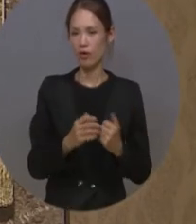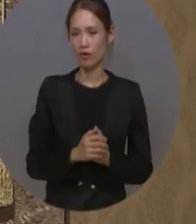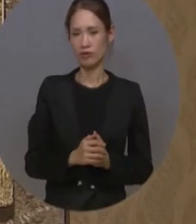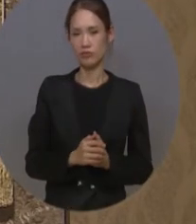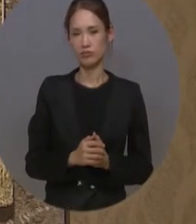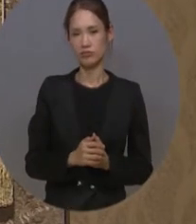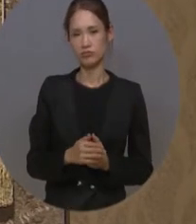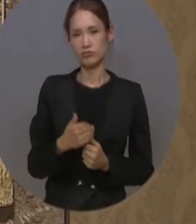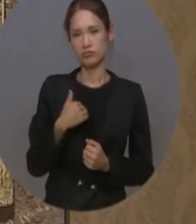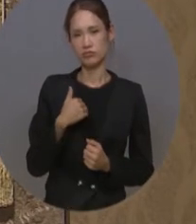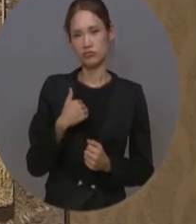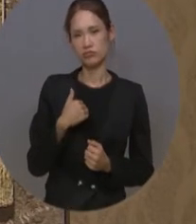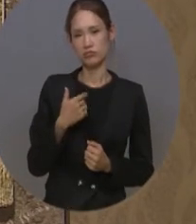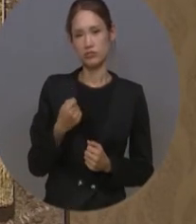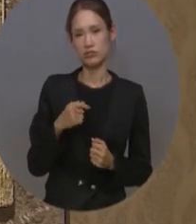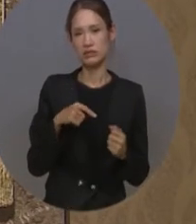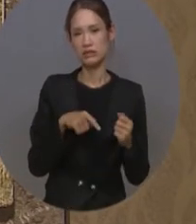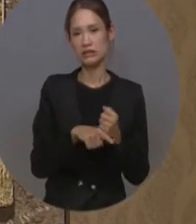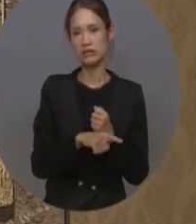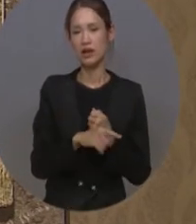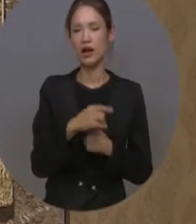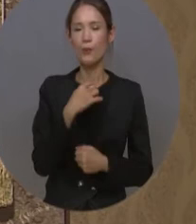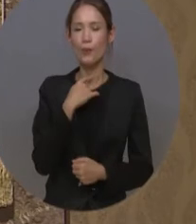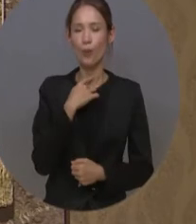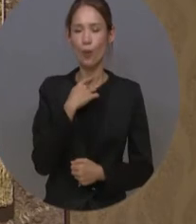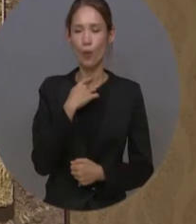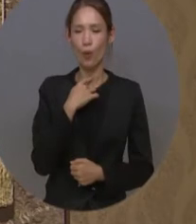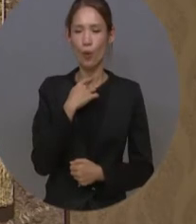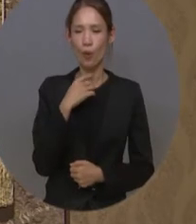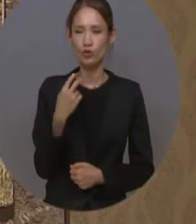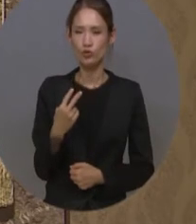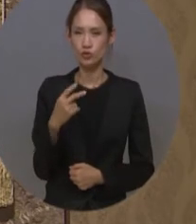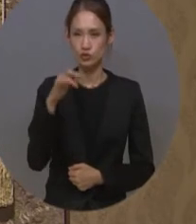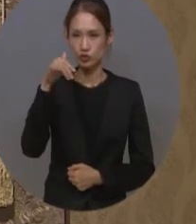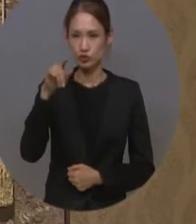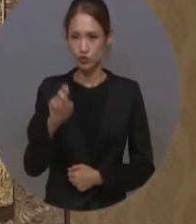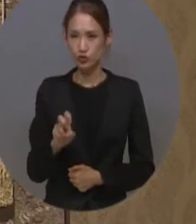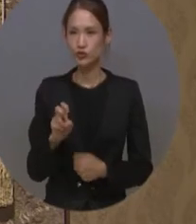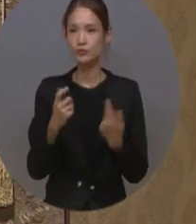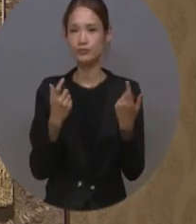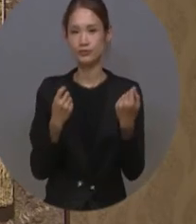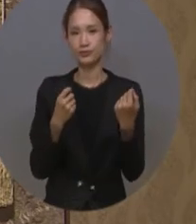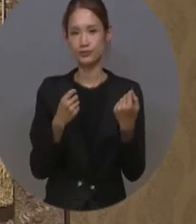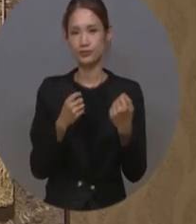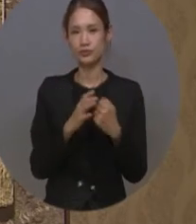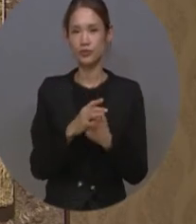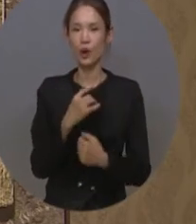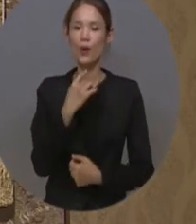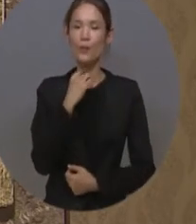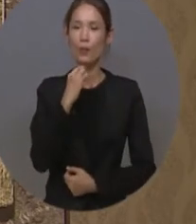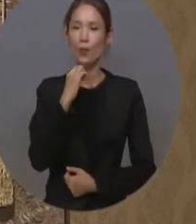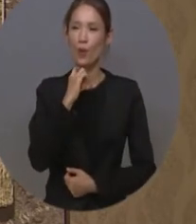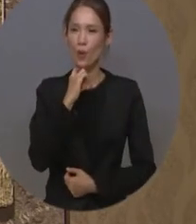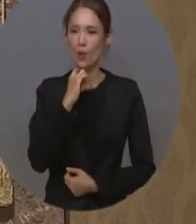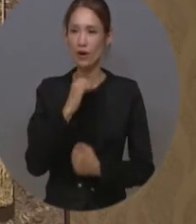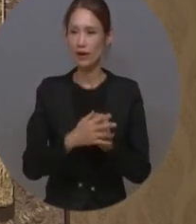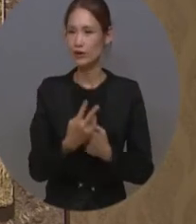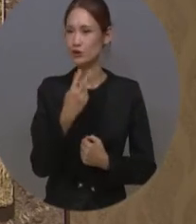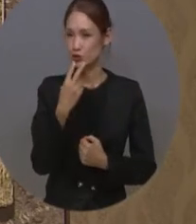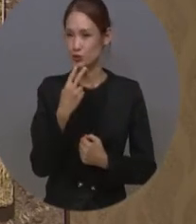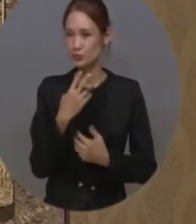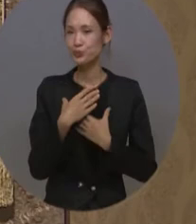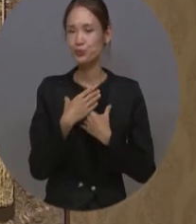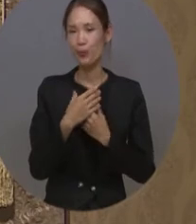Using that meaning, our company is doing a project to relax our throat and breath